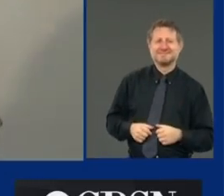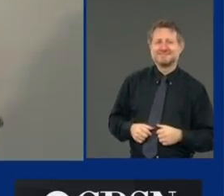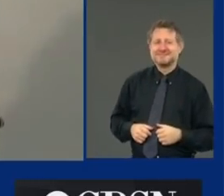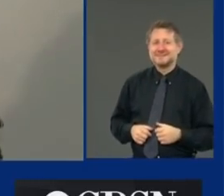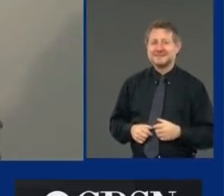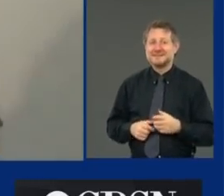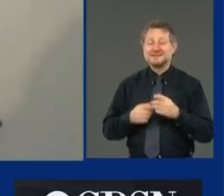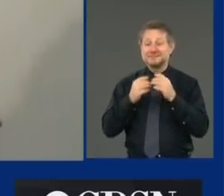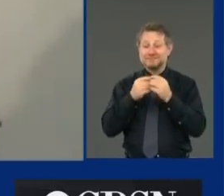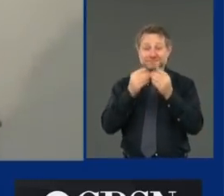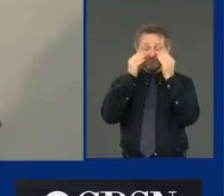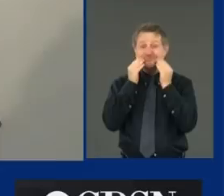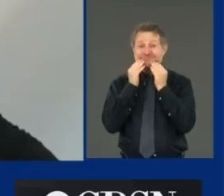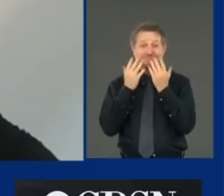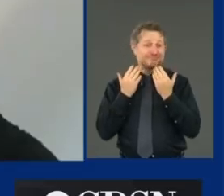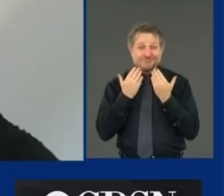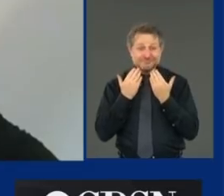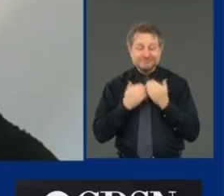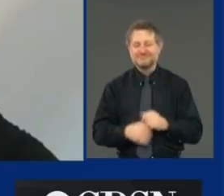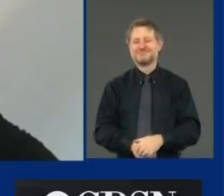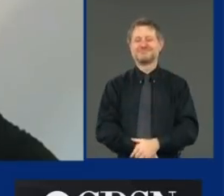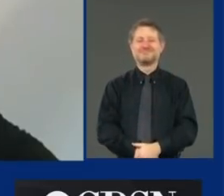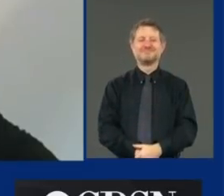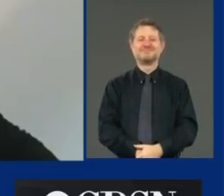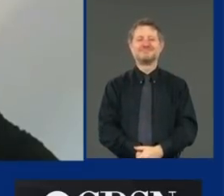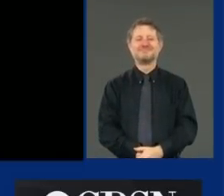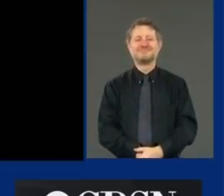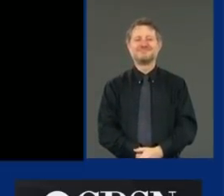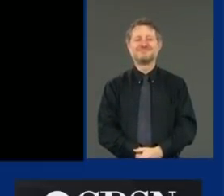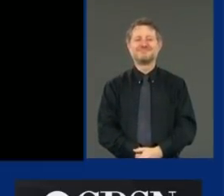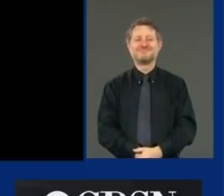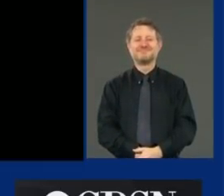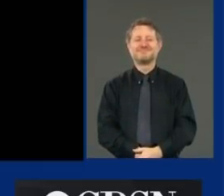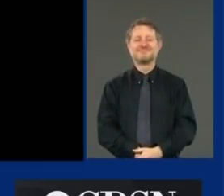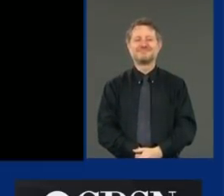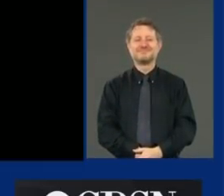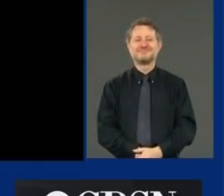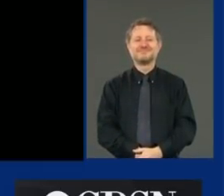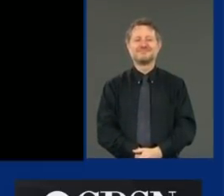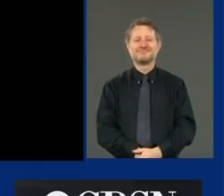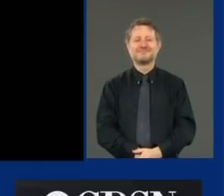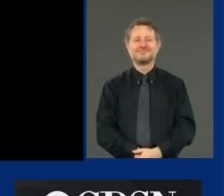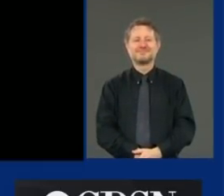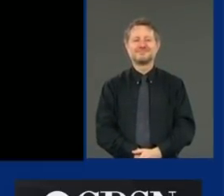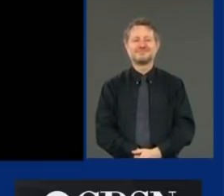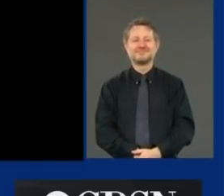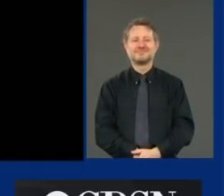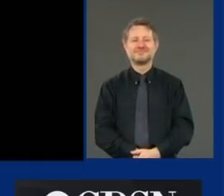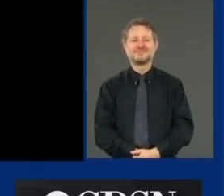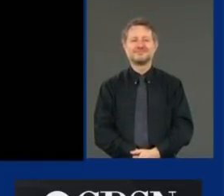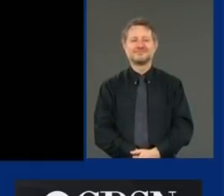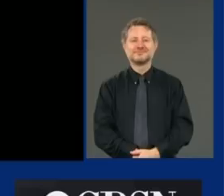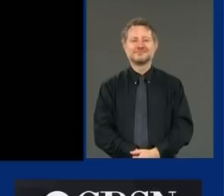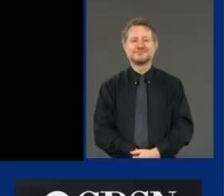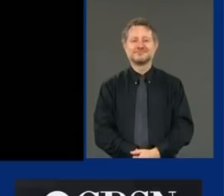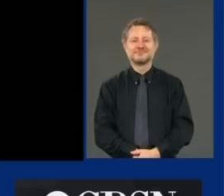THIS IS THE TRICK. MASKS IF YOU HAVE NEVER WORN